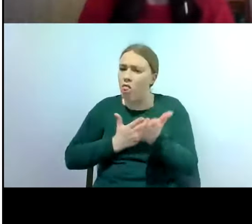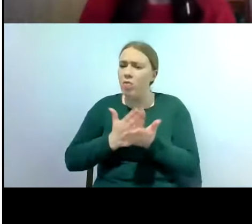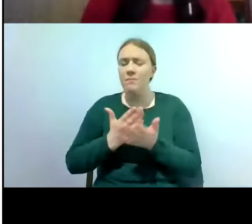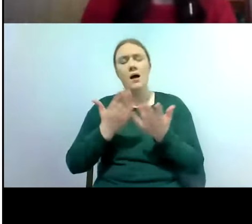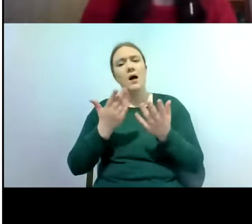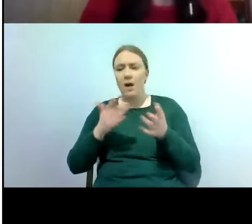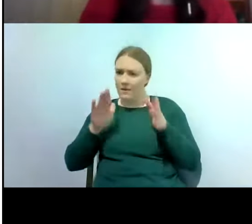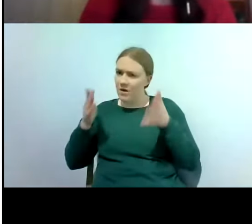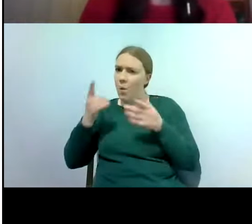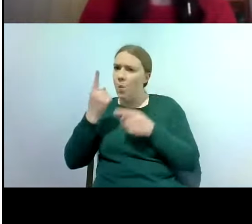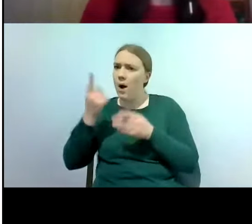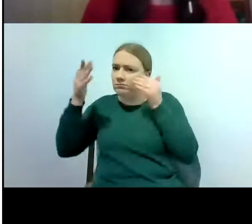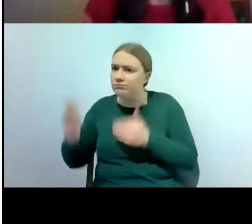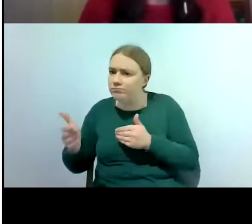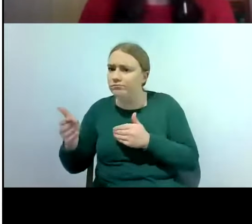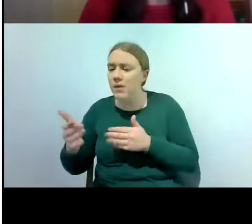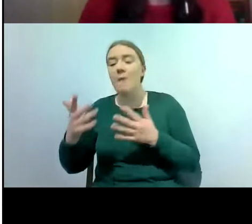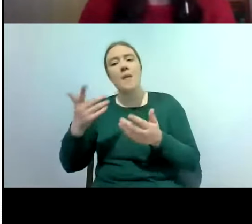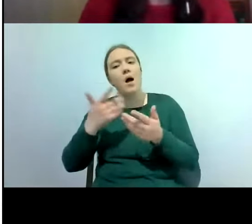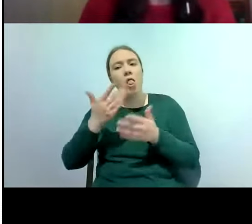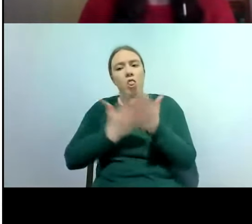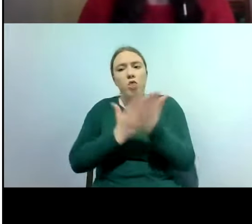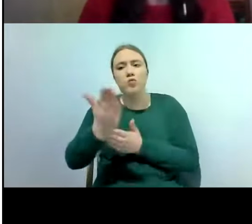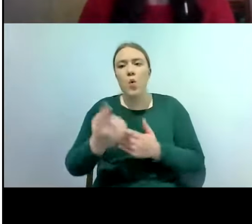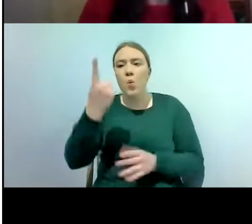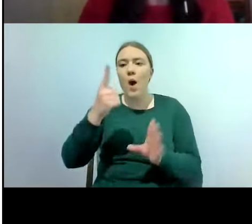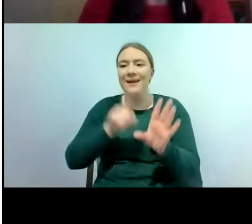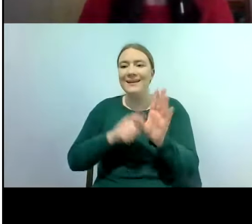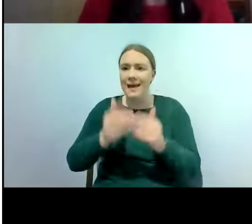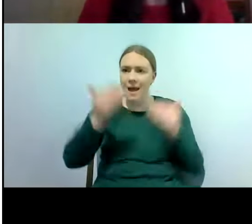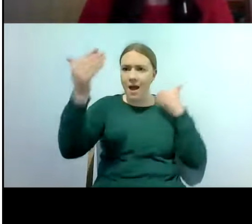i'd heard people say that the barrier might not be an issue because in the winter